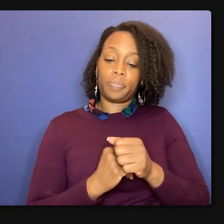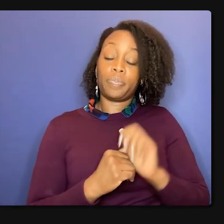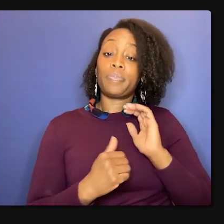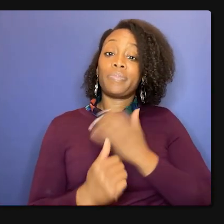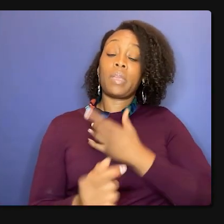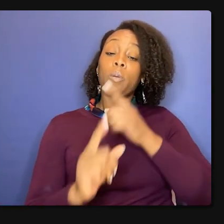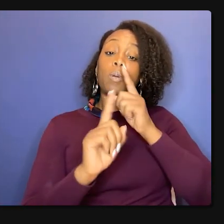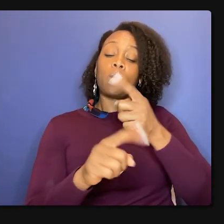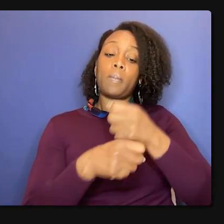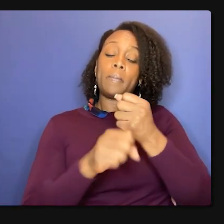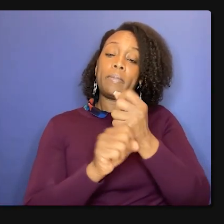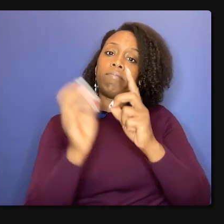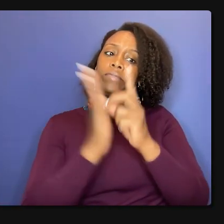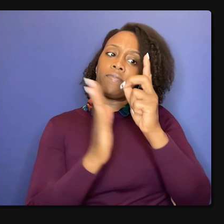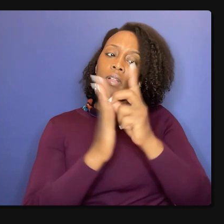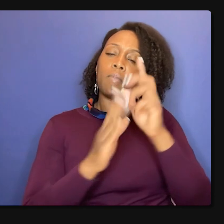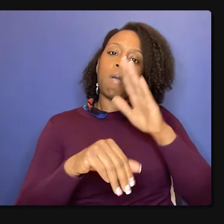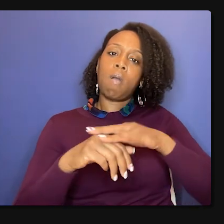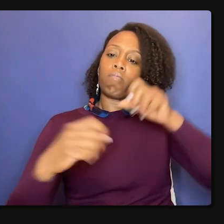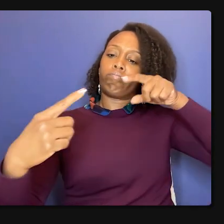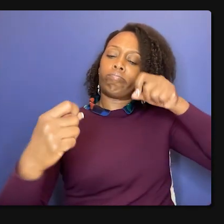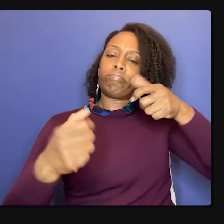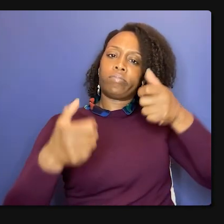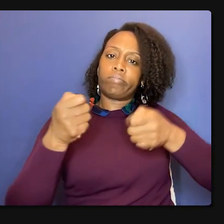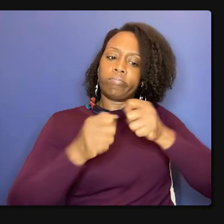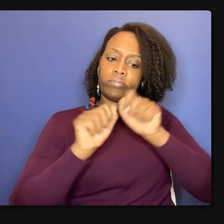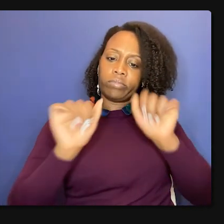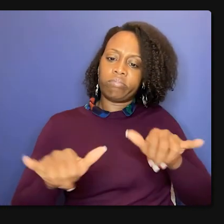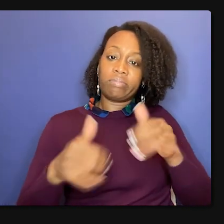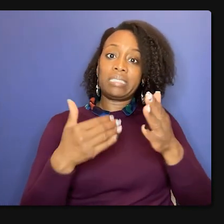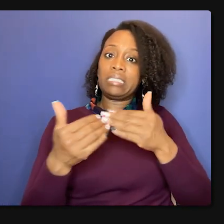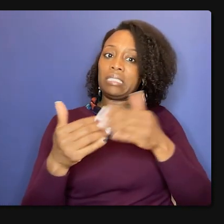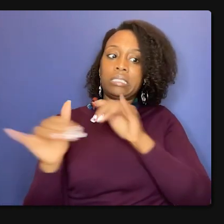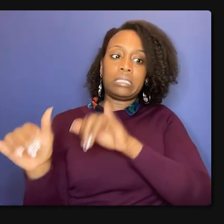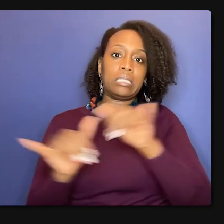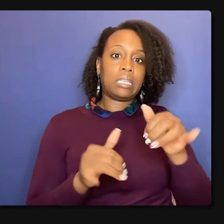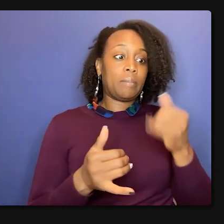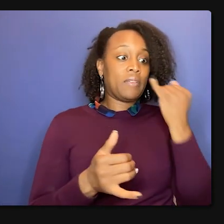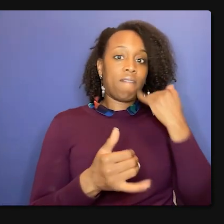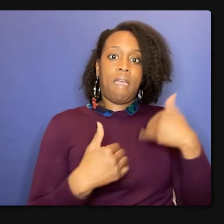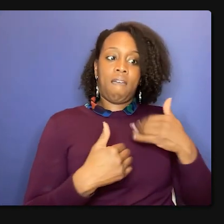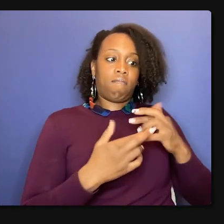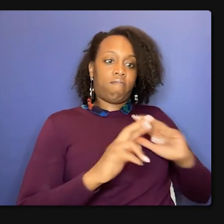Our goal is to make developing on remote consoles as easy as having one right next to you.